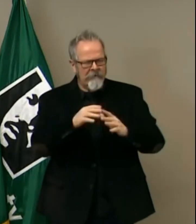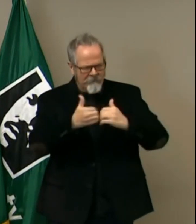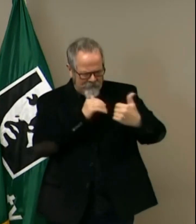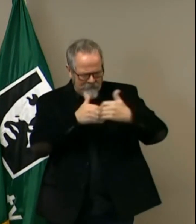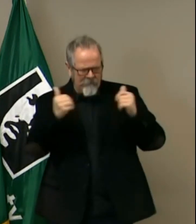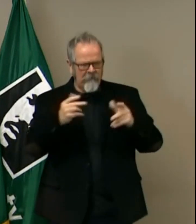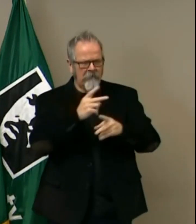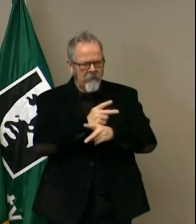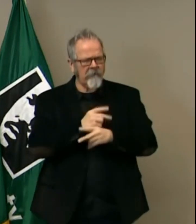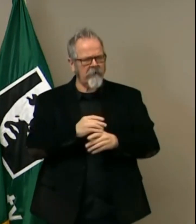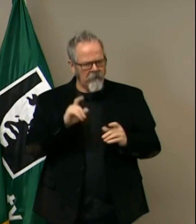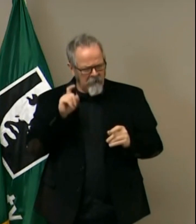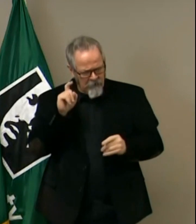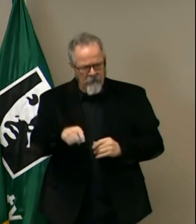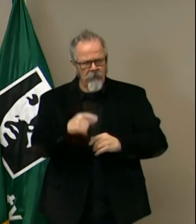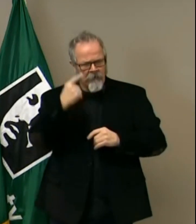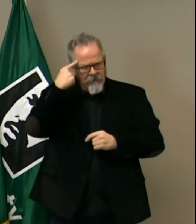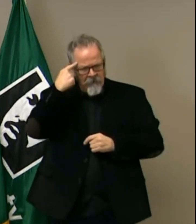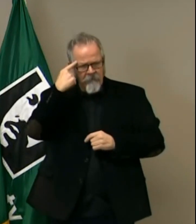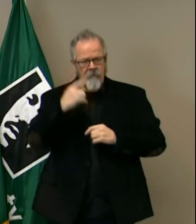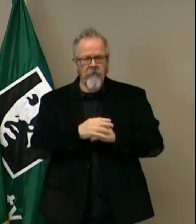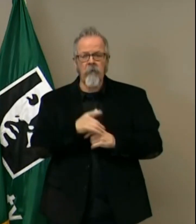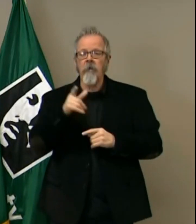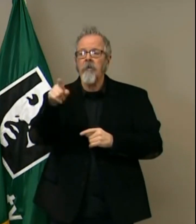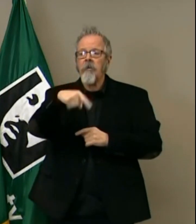spoke with other governors to the president and the vice president and